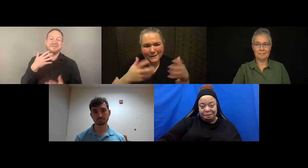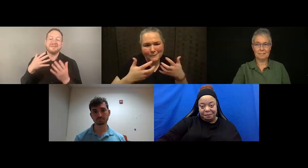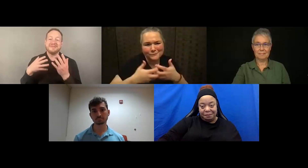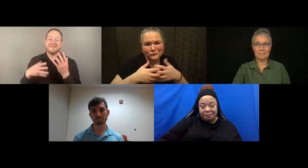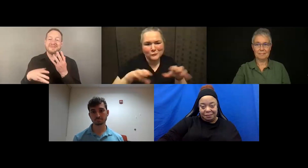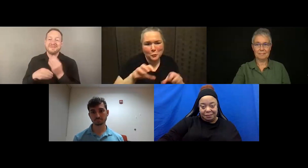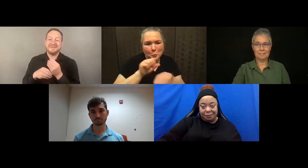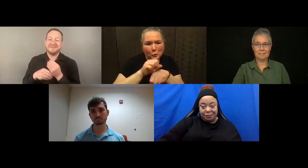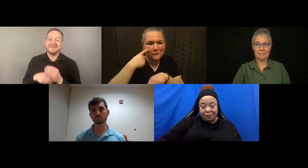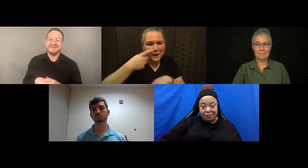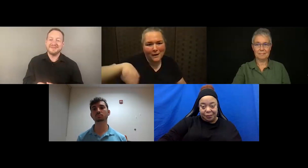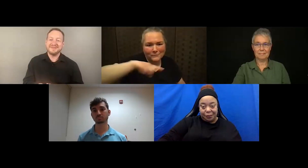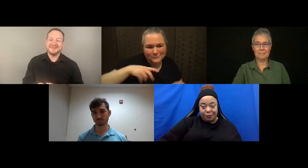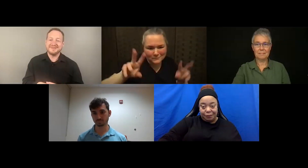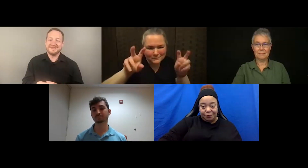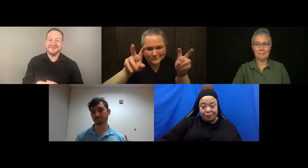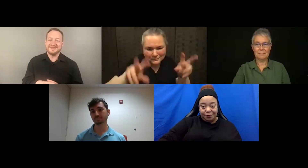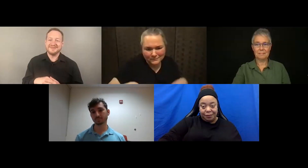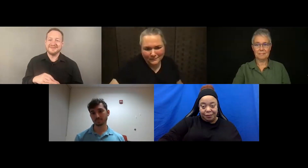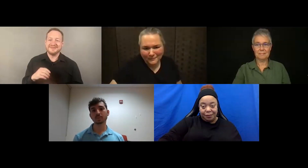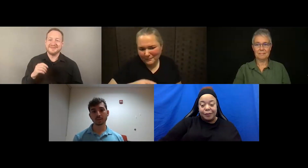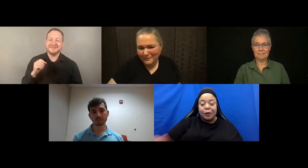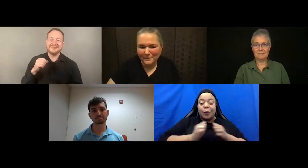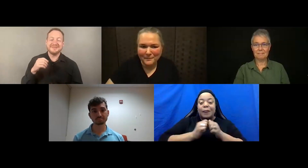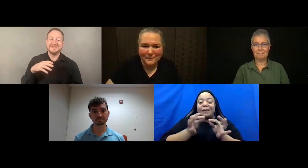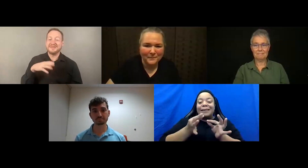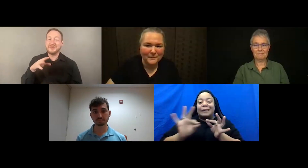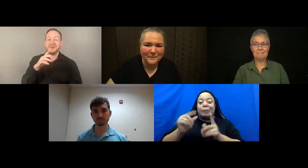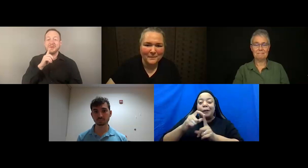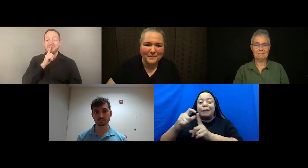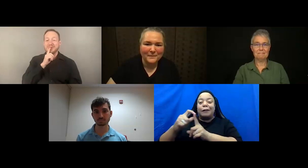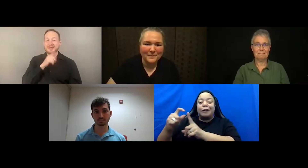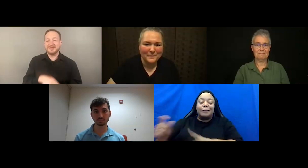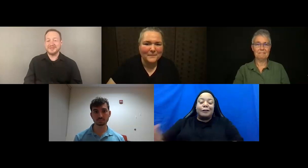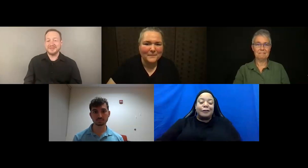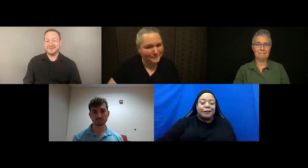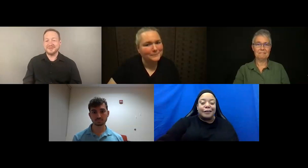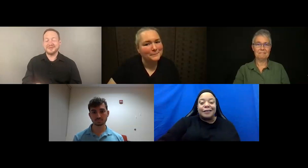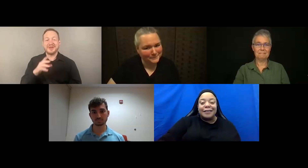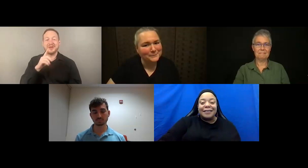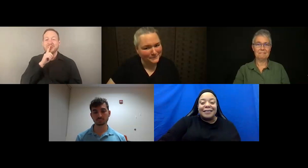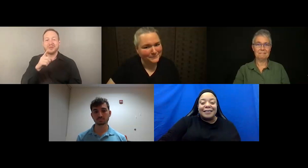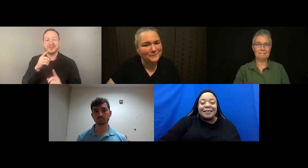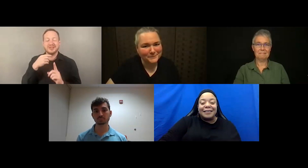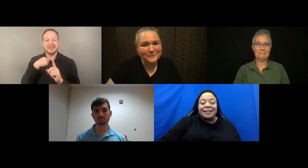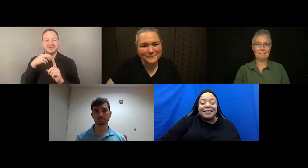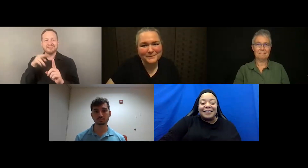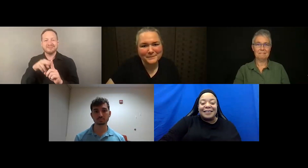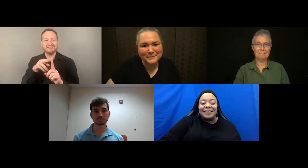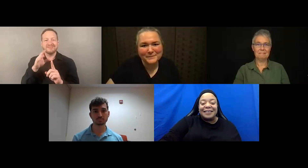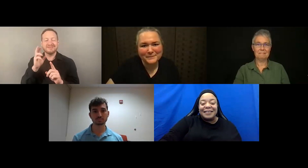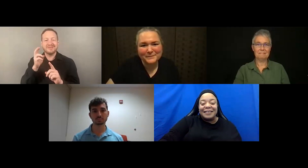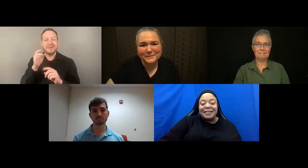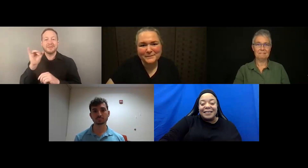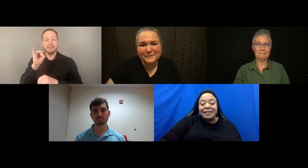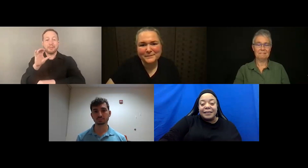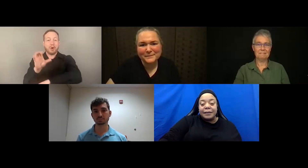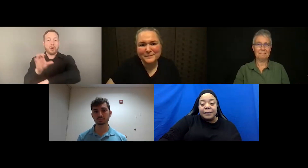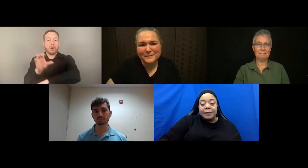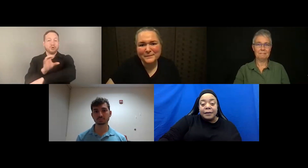Jillian: The machine is doing the work "for" us. Erin: With simple terms.